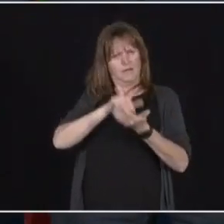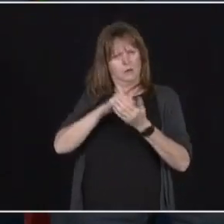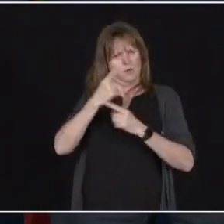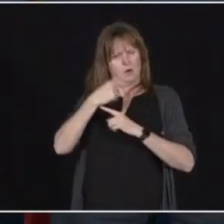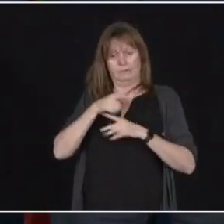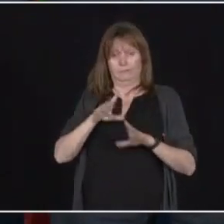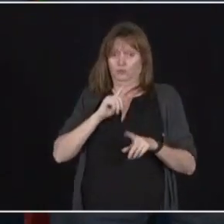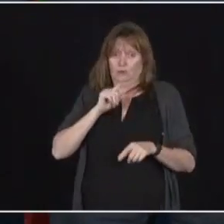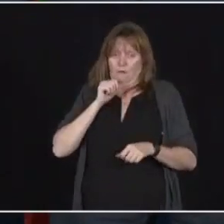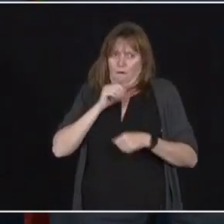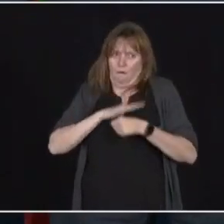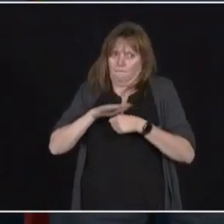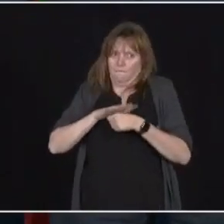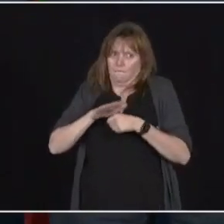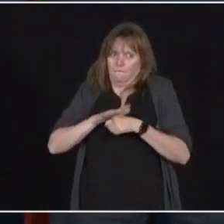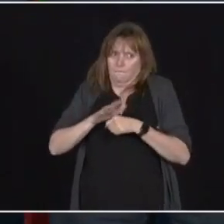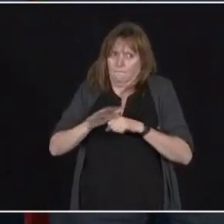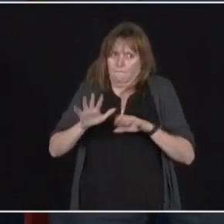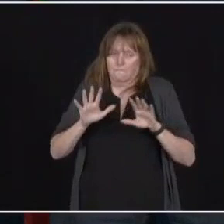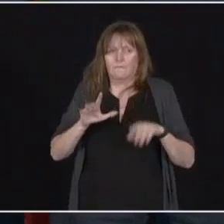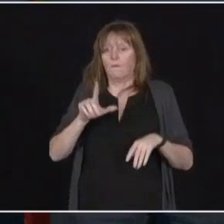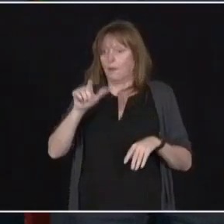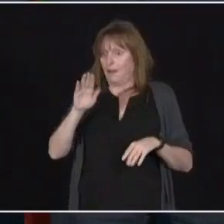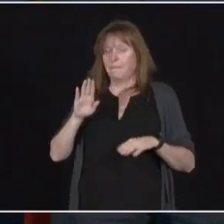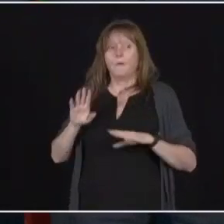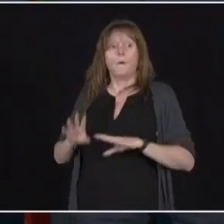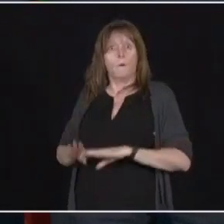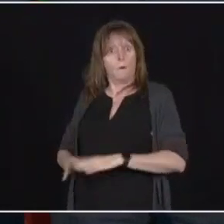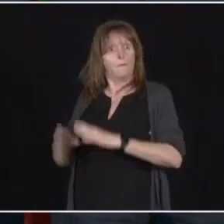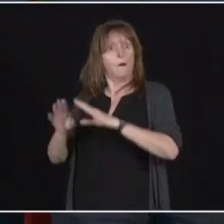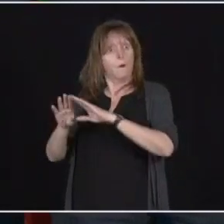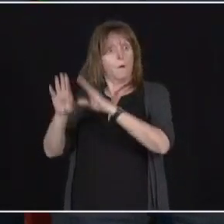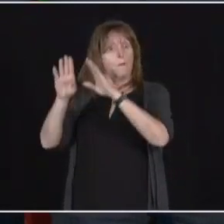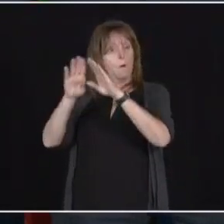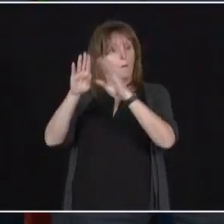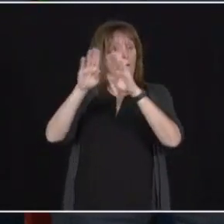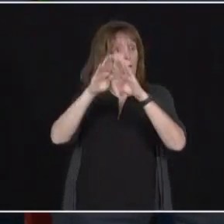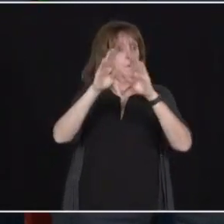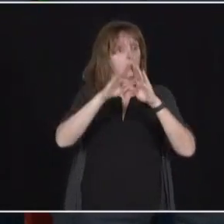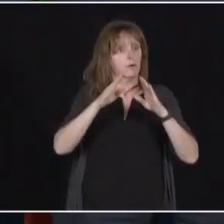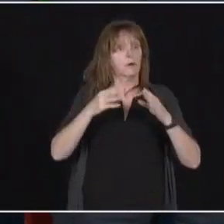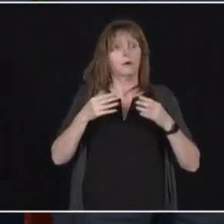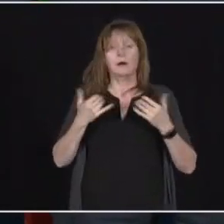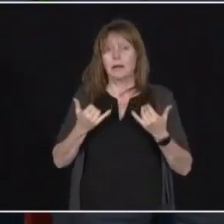the Public health Ontario was doing the testing. They were able to do about 5000 tests per day.